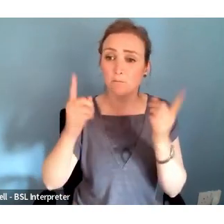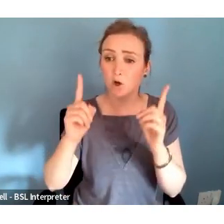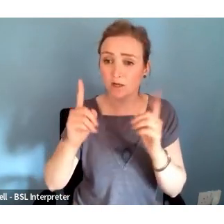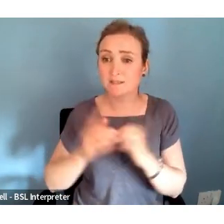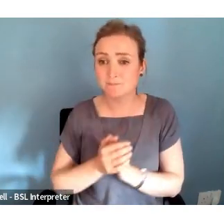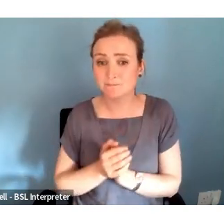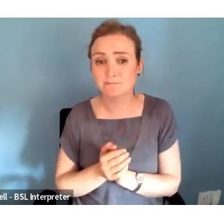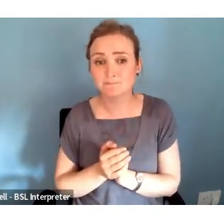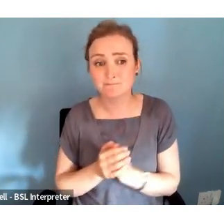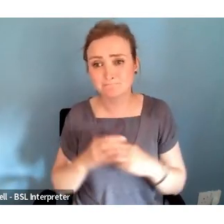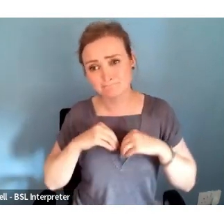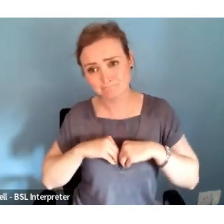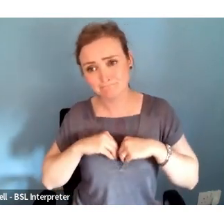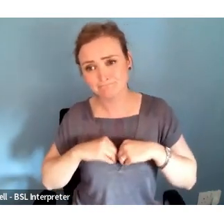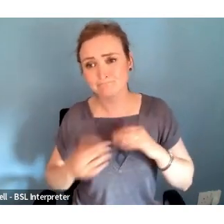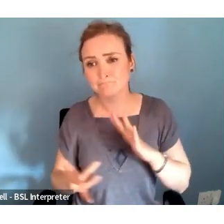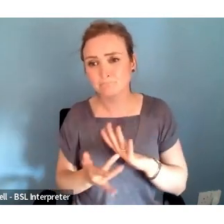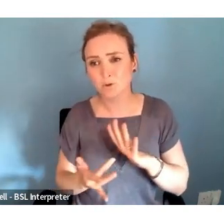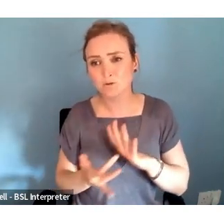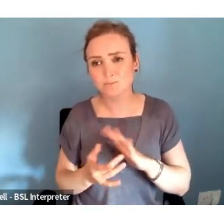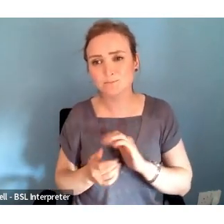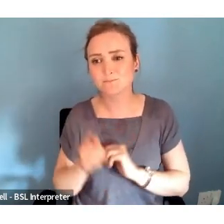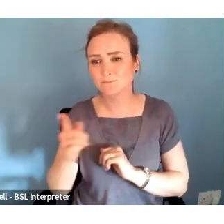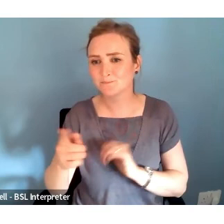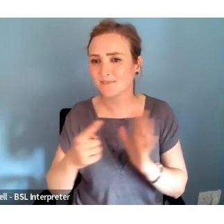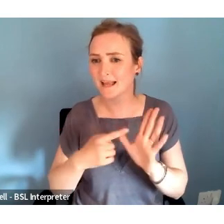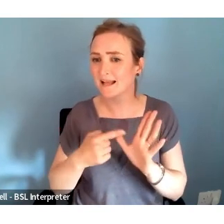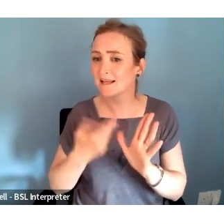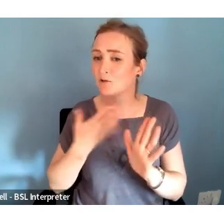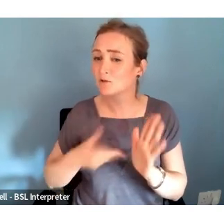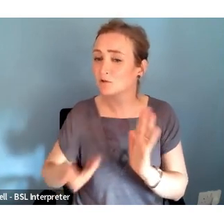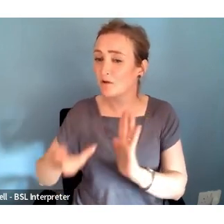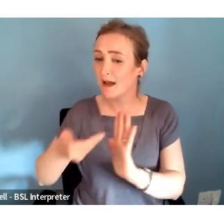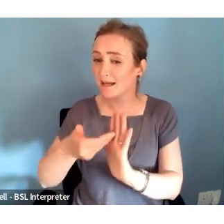Alex, do you have anything to add to what I just said